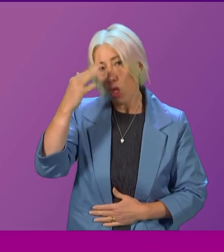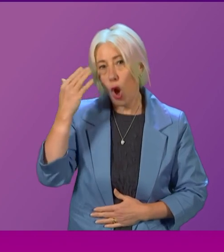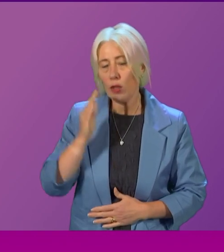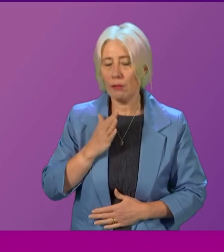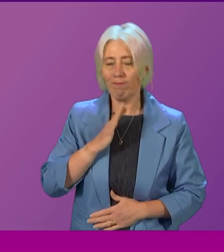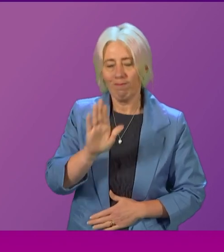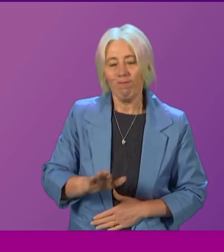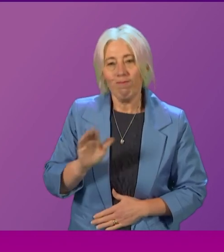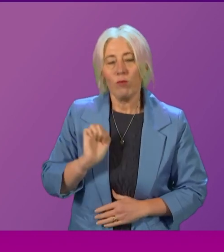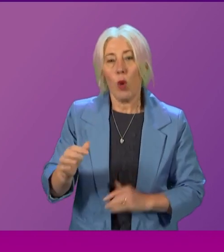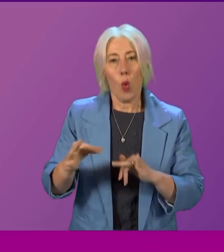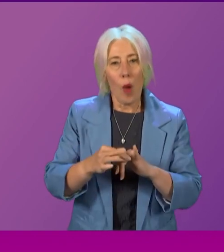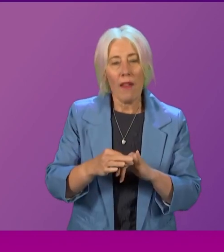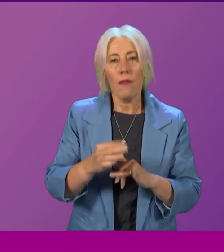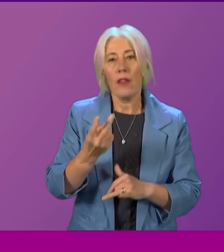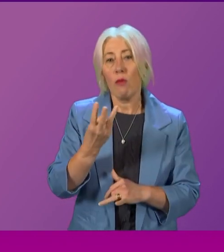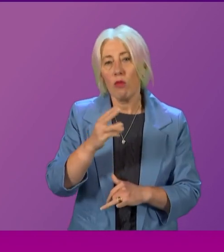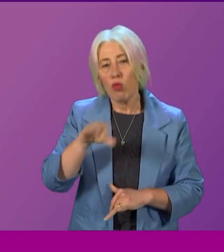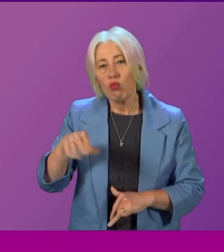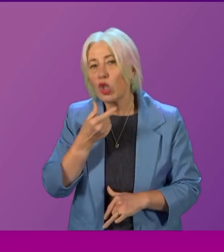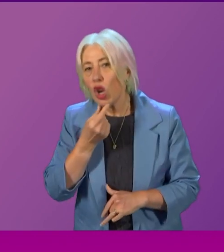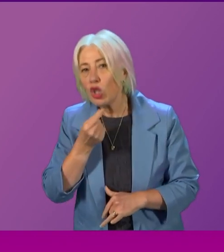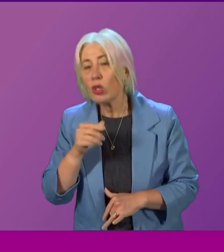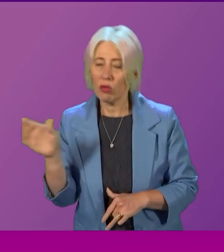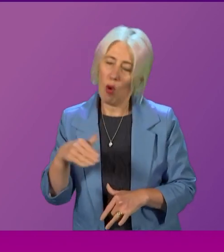are with his wife, his children and all of his loved ones.